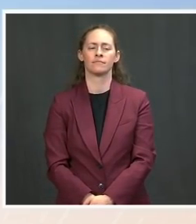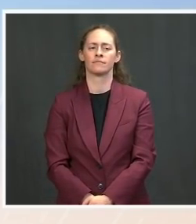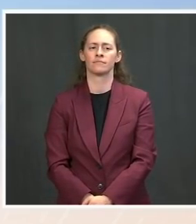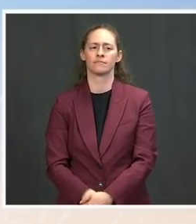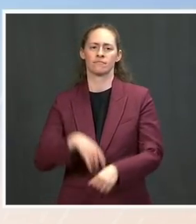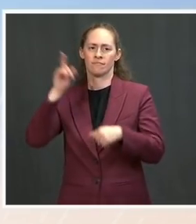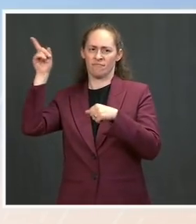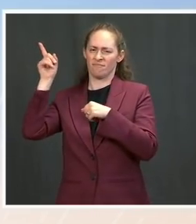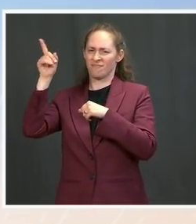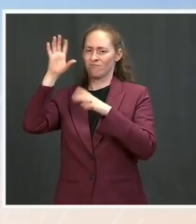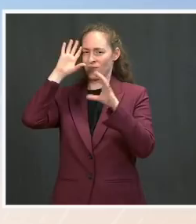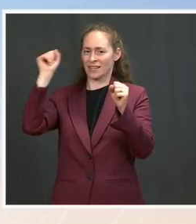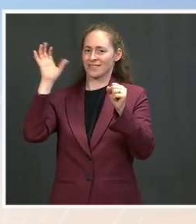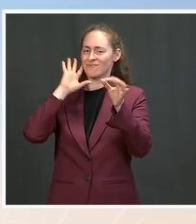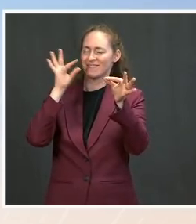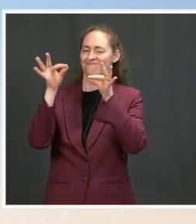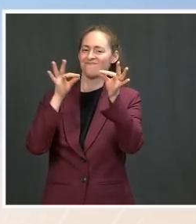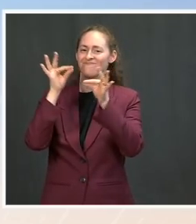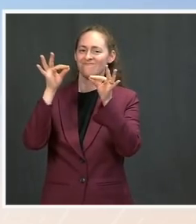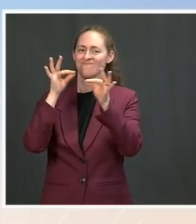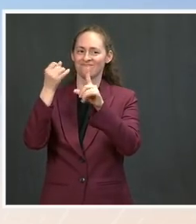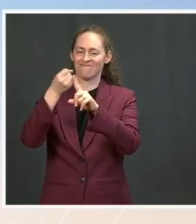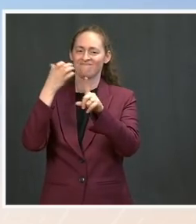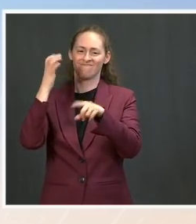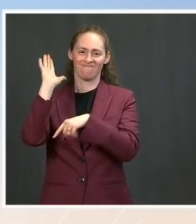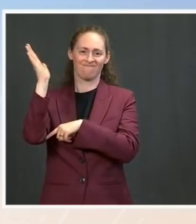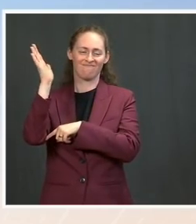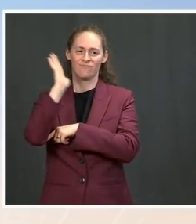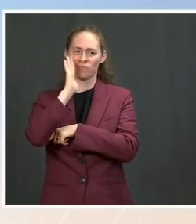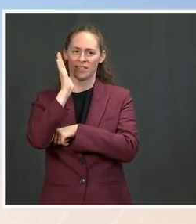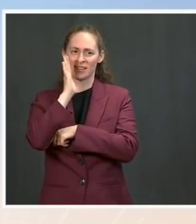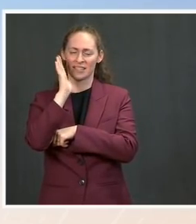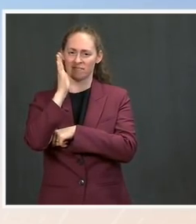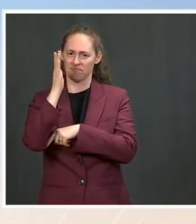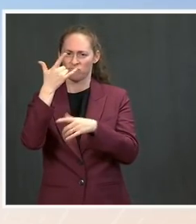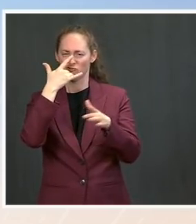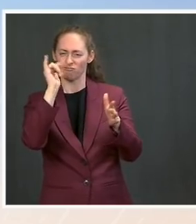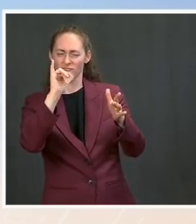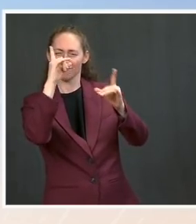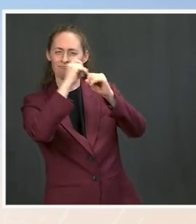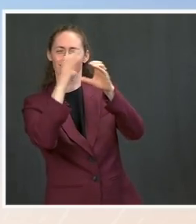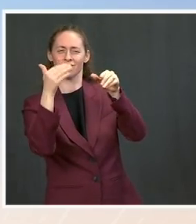that we have as an administration by that July timeline that he'll talk about later this afternoon.